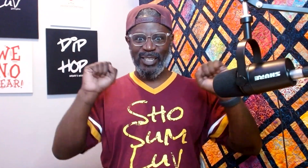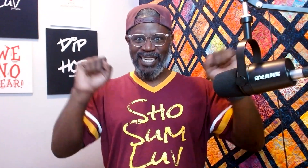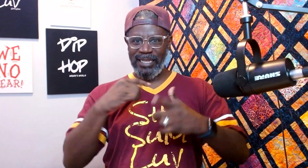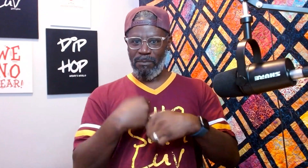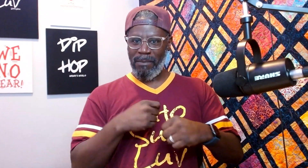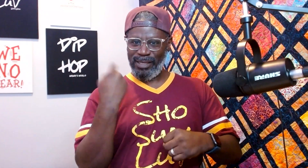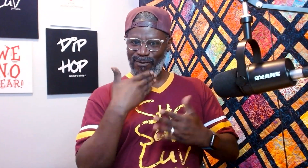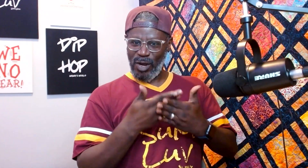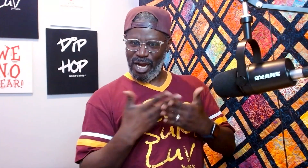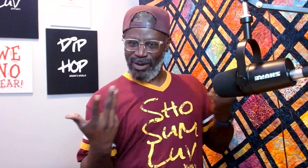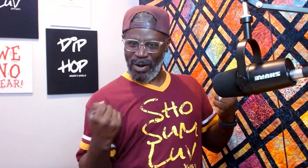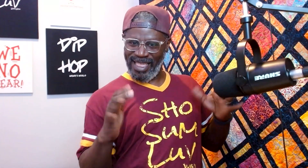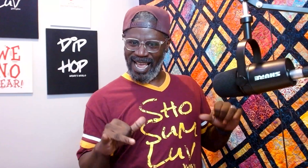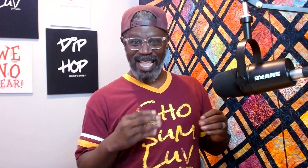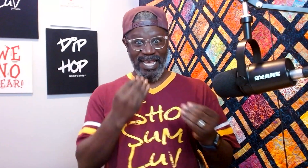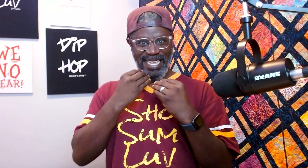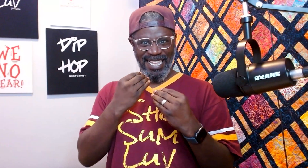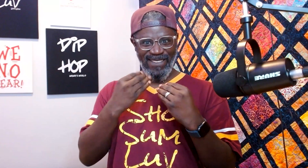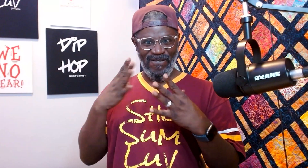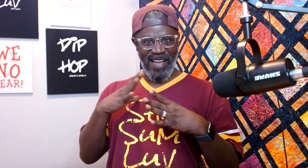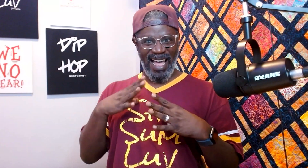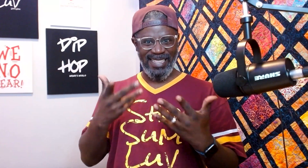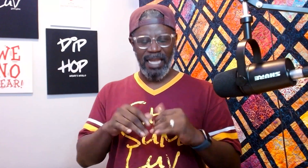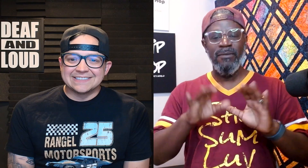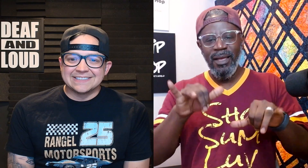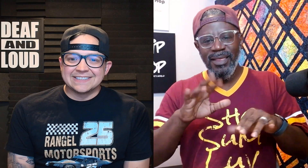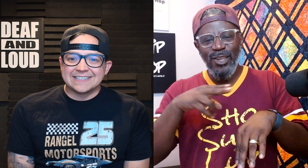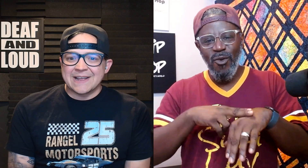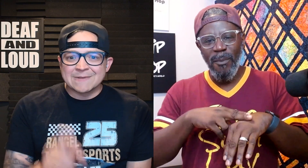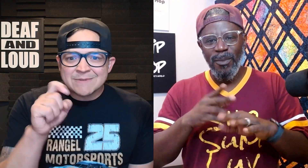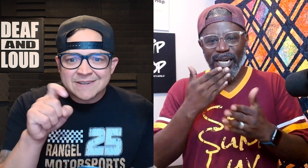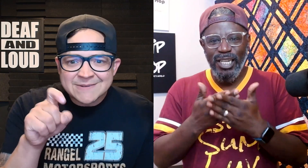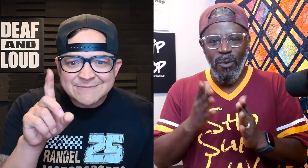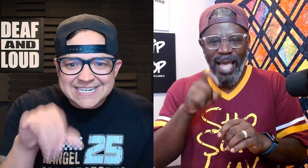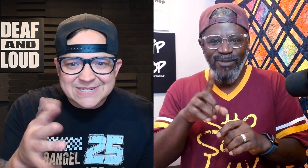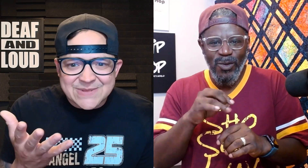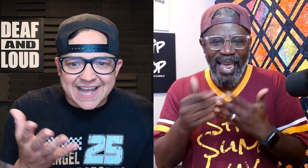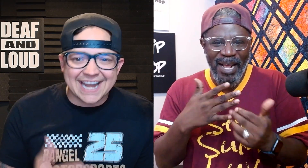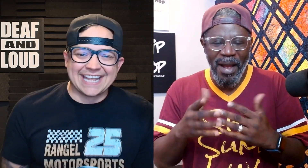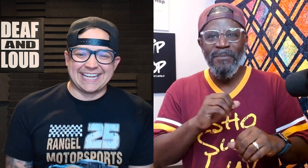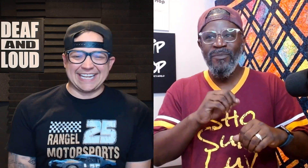exercising, make myself look good or anything like that. Eating, fine. That's normal, but it's good. We need to do that! - We have to do that anyway.